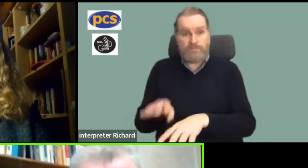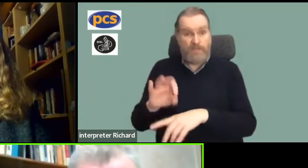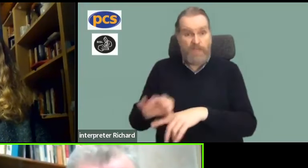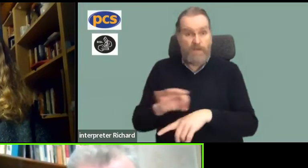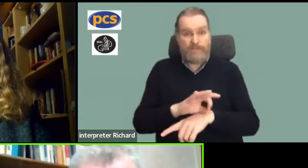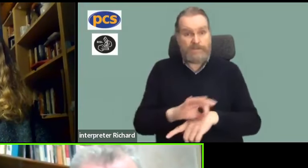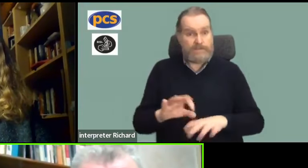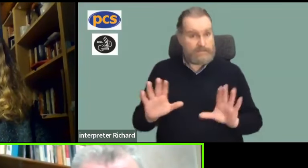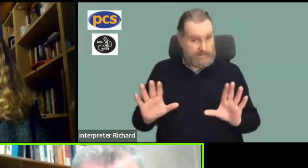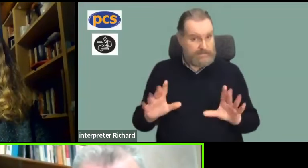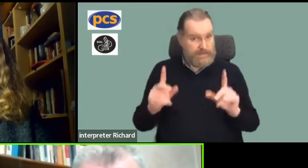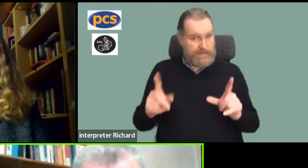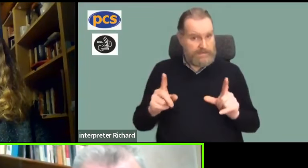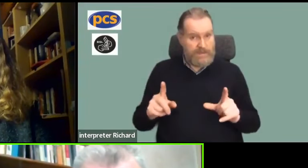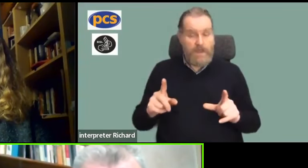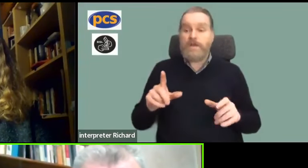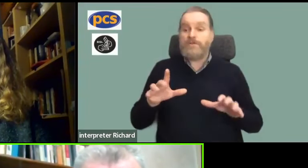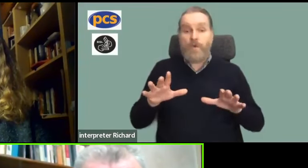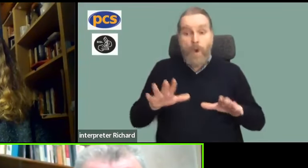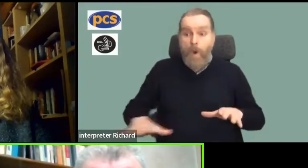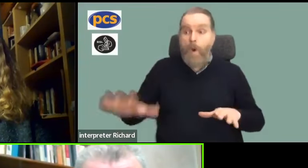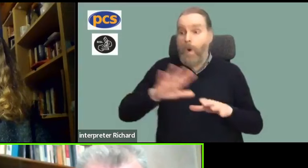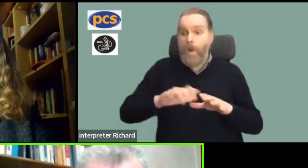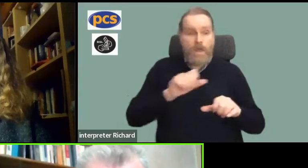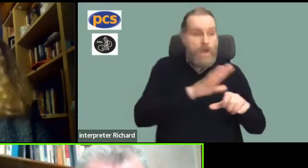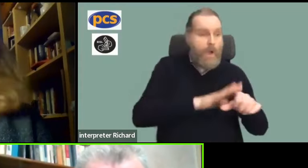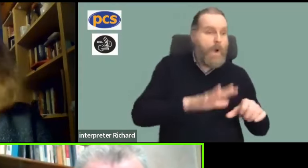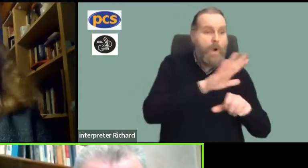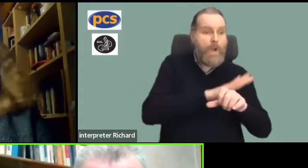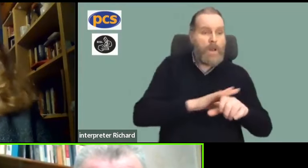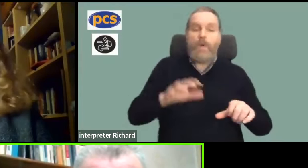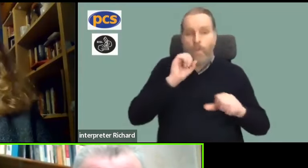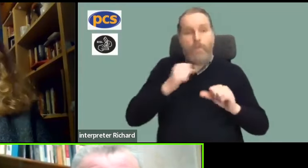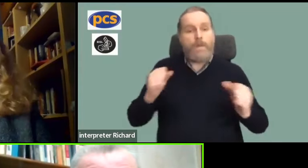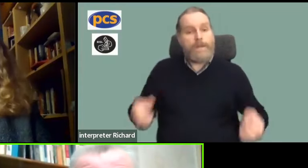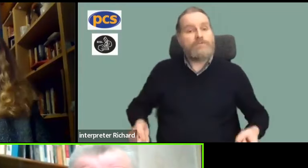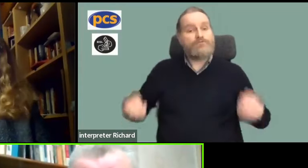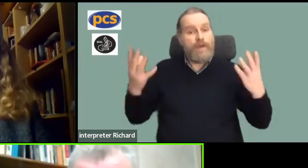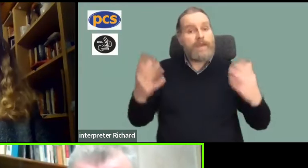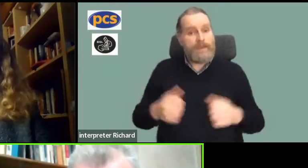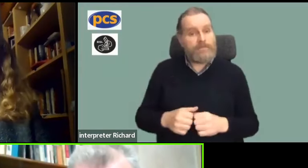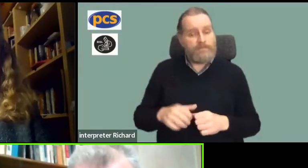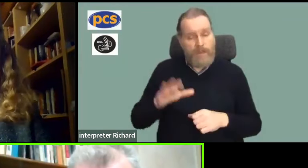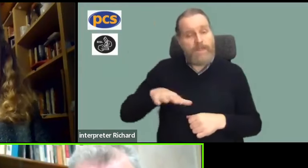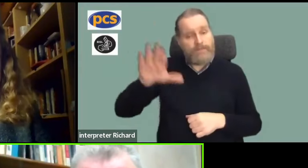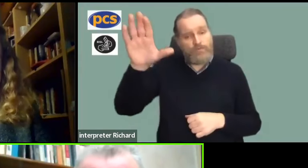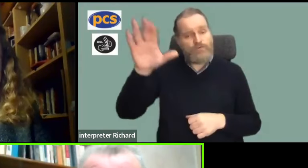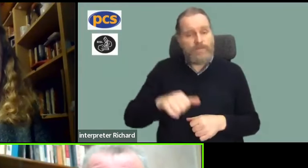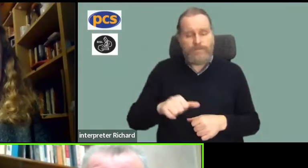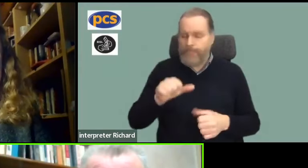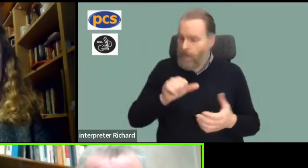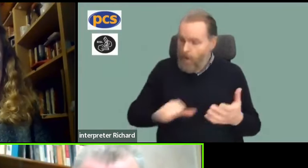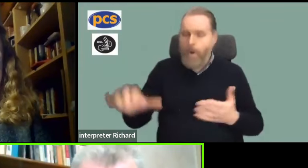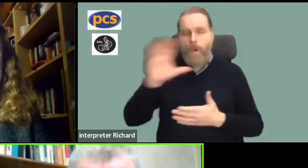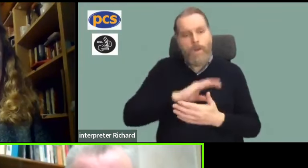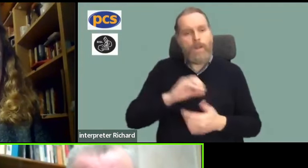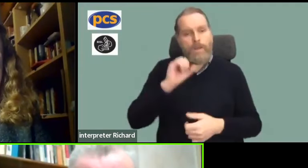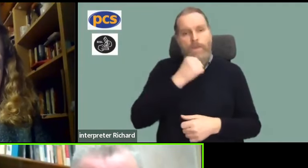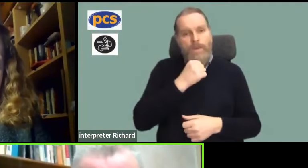coming out as part of this national campaign this national campaign. his national campaign national campaign. All members of Dwp. will be asked to go on strike at some point. In this case pain along with